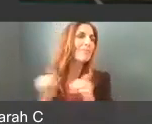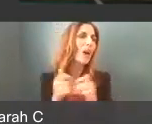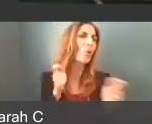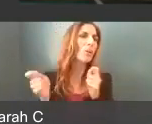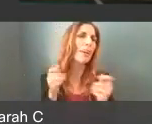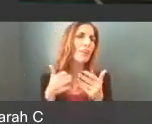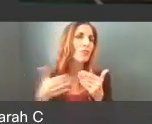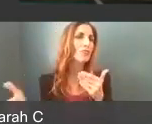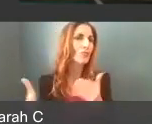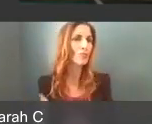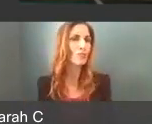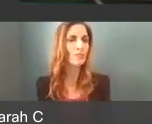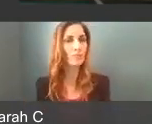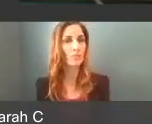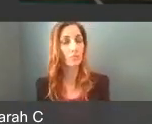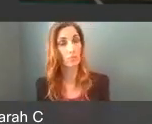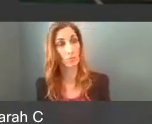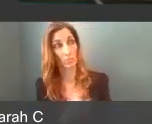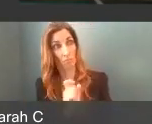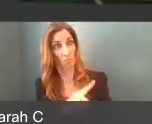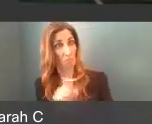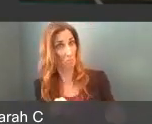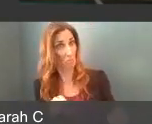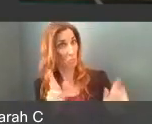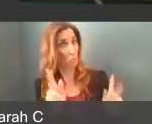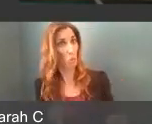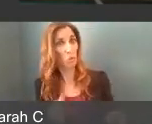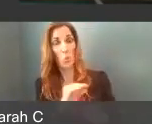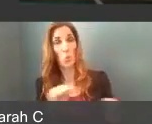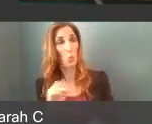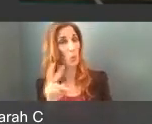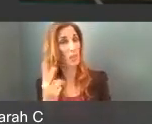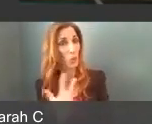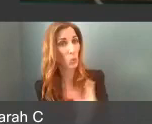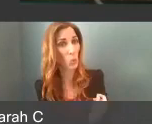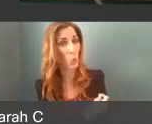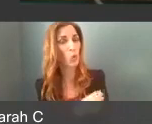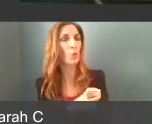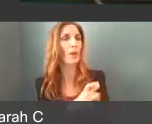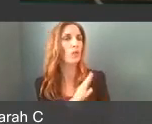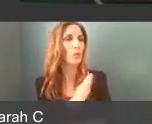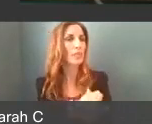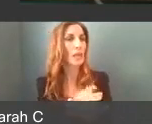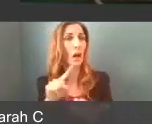[Reporter] Is there a possibility they wouldn't get their second doses or that you would have to stop first doses altogether in order to make that up?